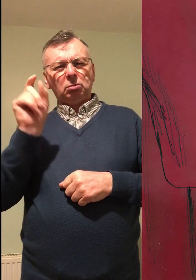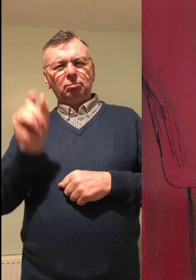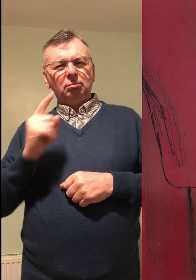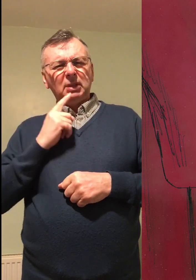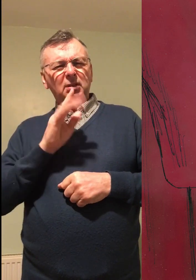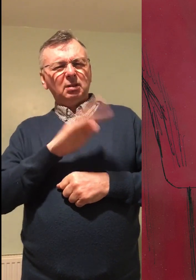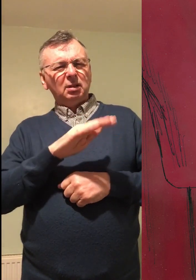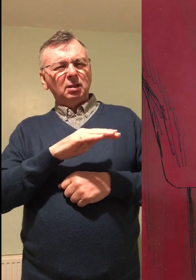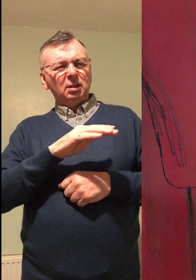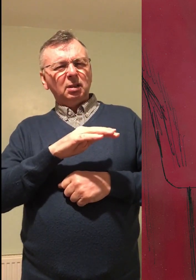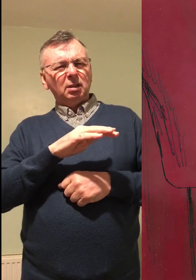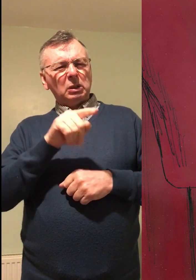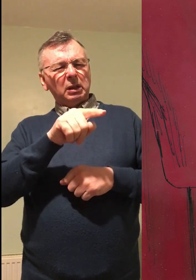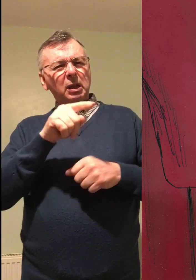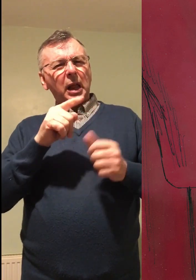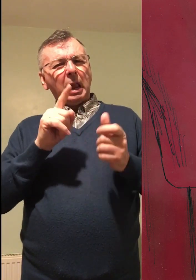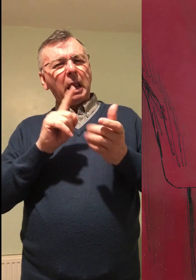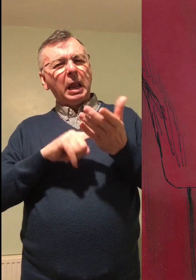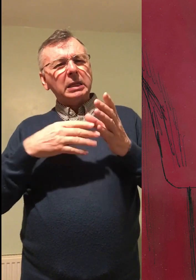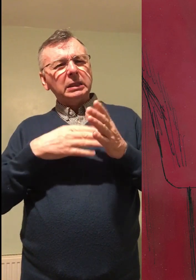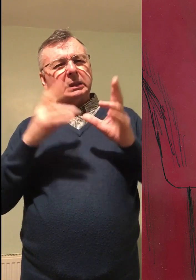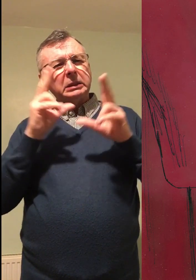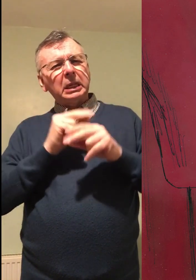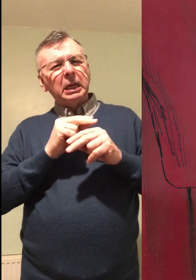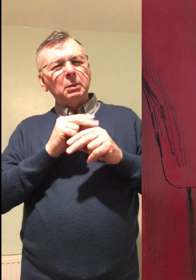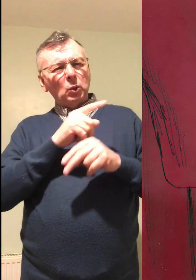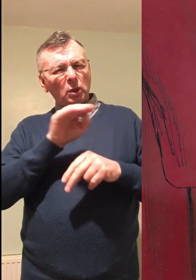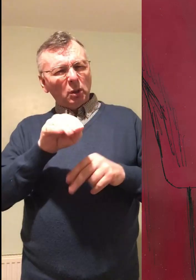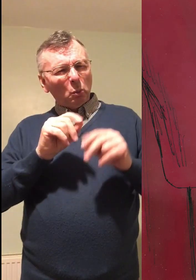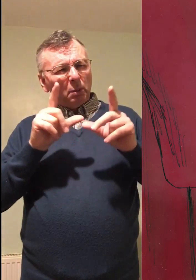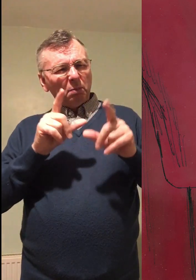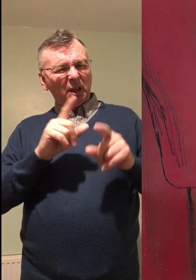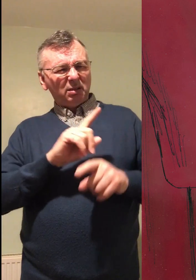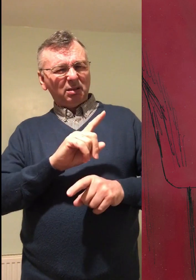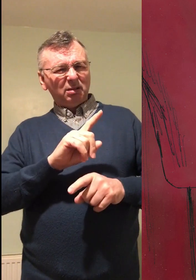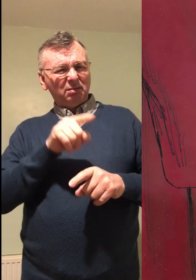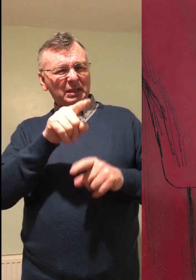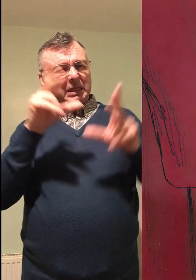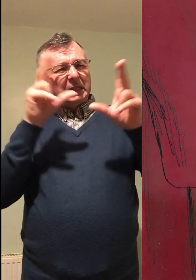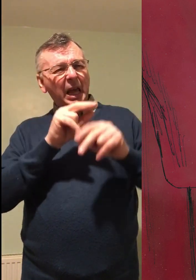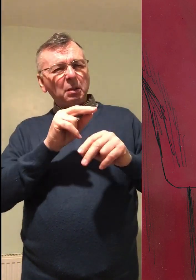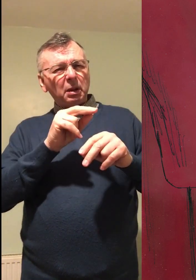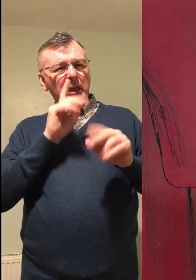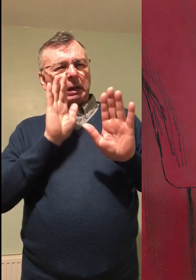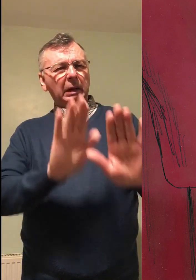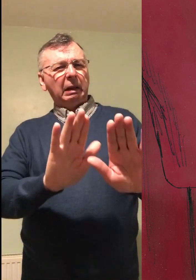but I am going there to wake him up.” His disciples replied, “Lord, if he sleeps,